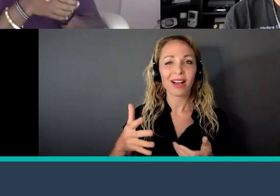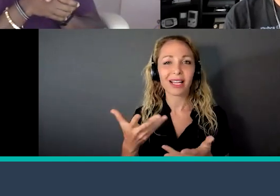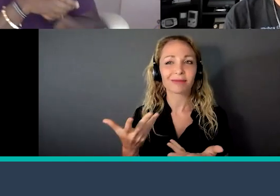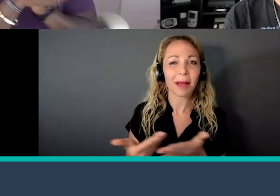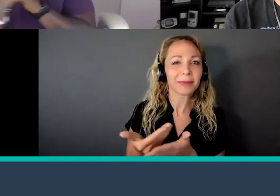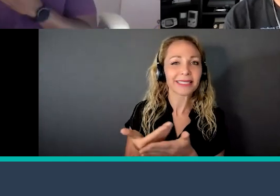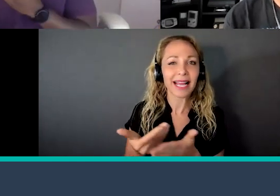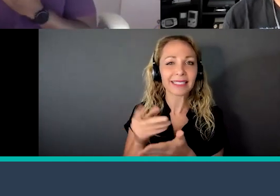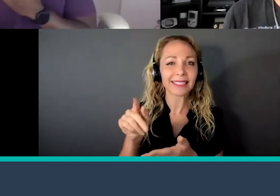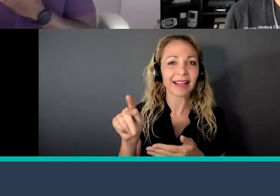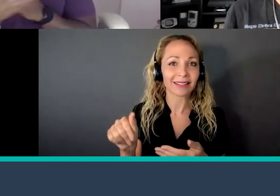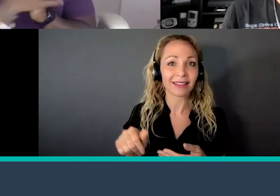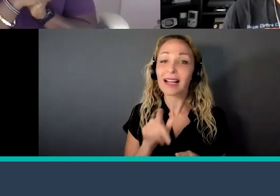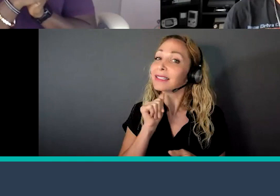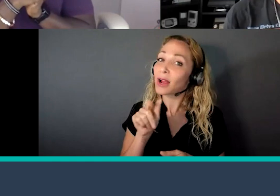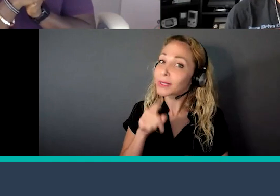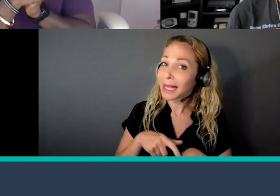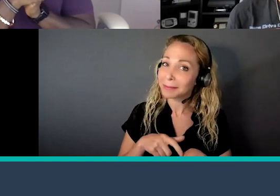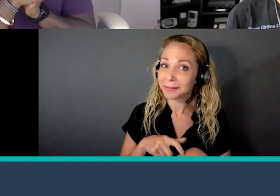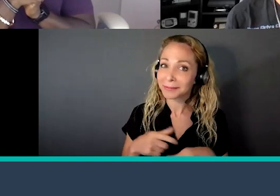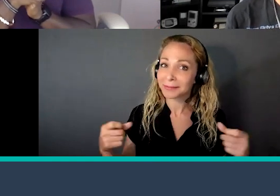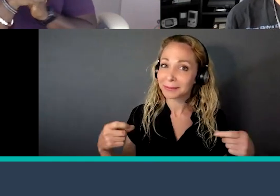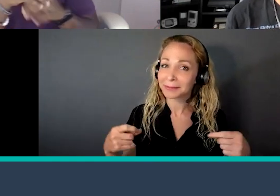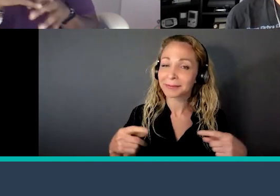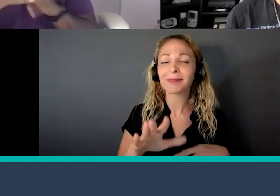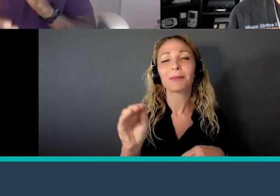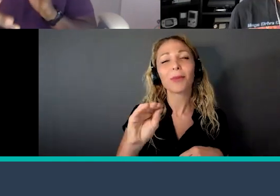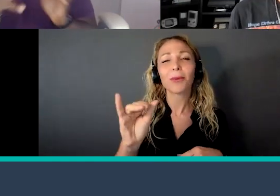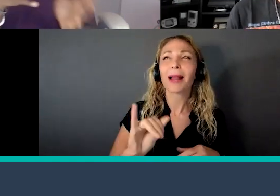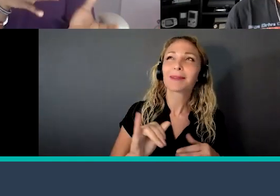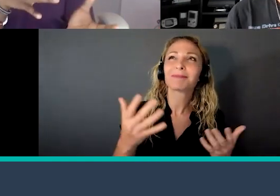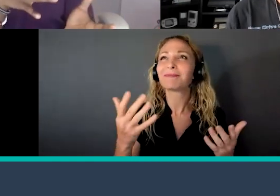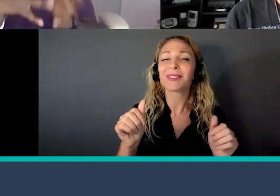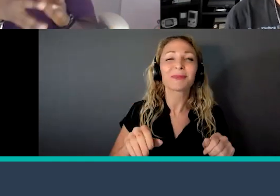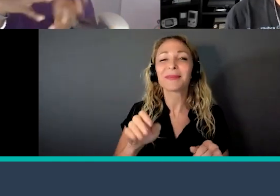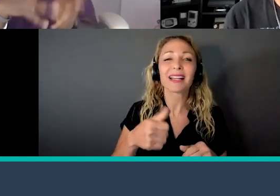IT IS MORE LIKE COULD BE ANYWHERE FROM 15 MINUTES TO AN HOUR BEHIND.